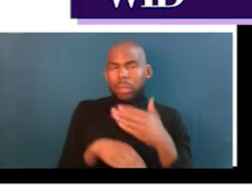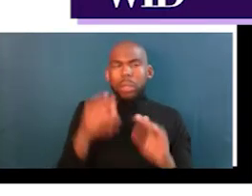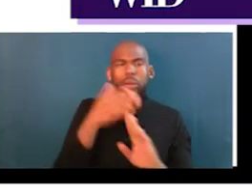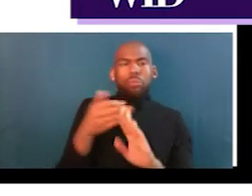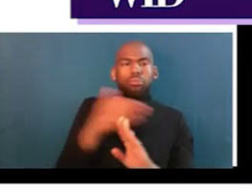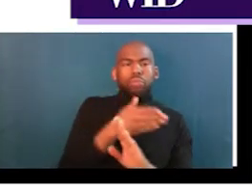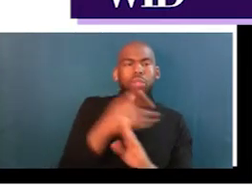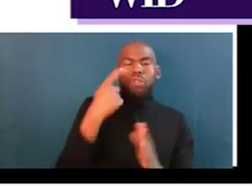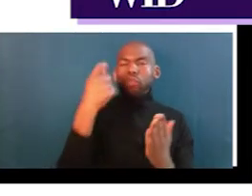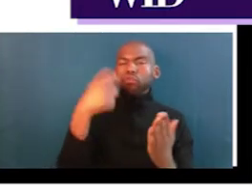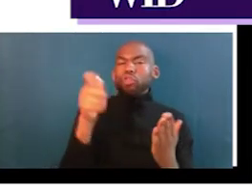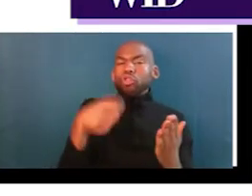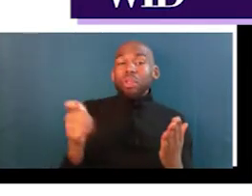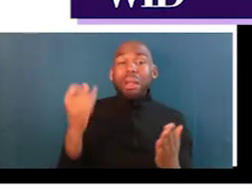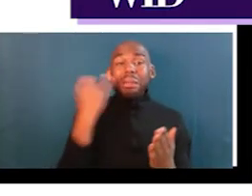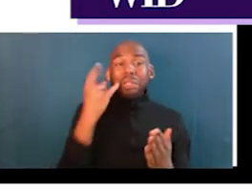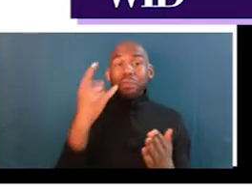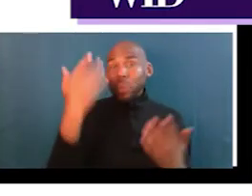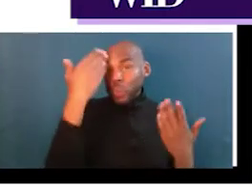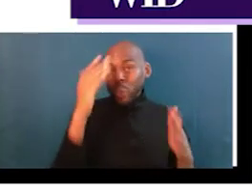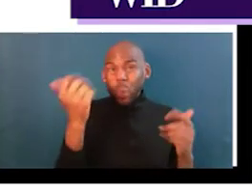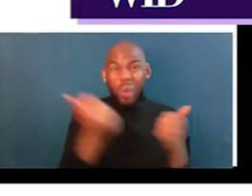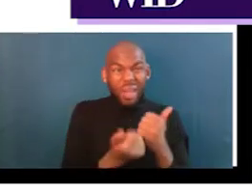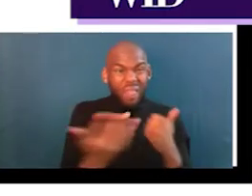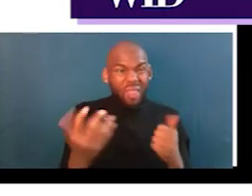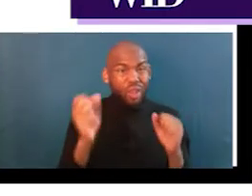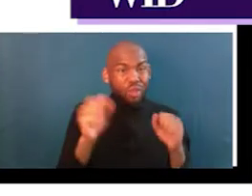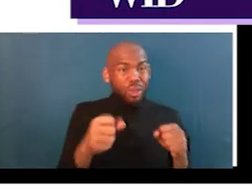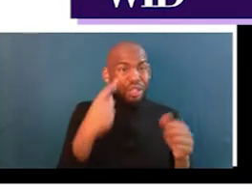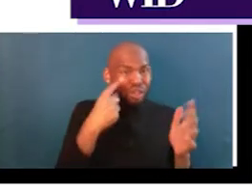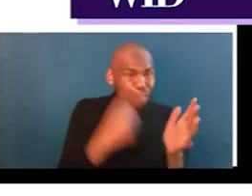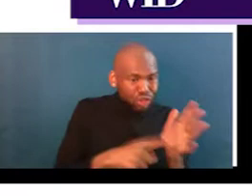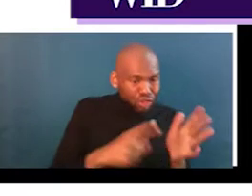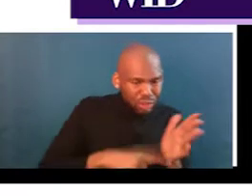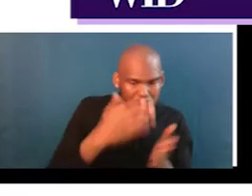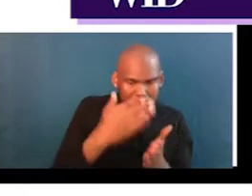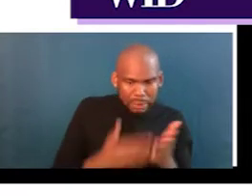anything about accessibility, you can check some aspects of accessibility, which leads